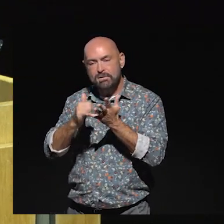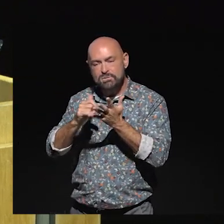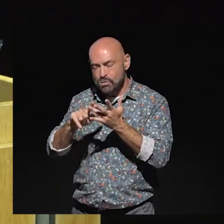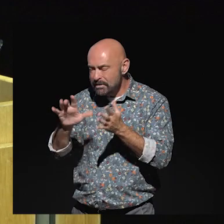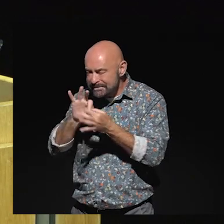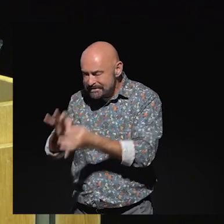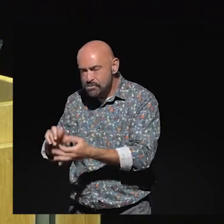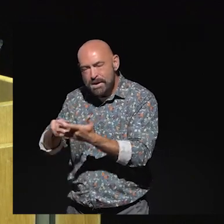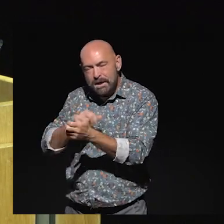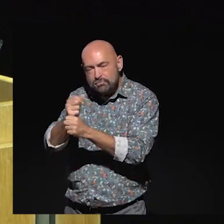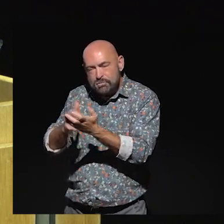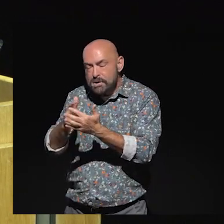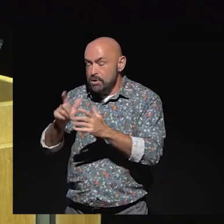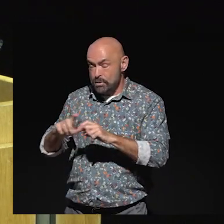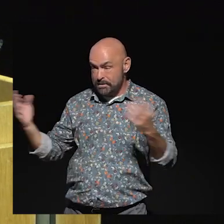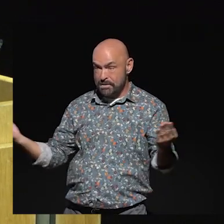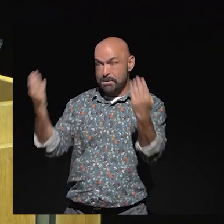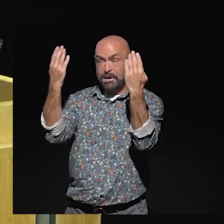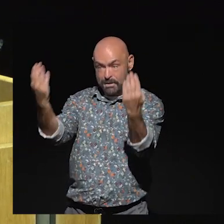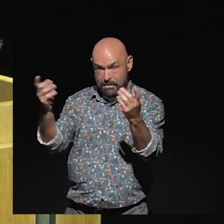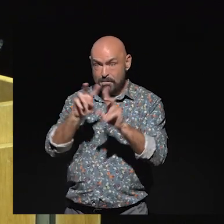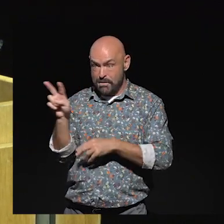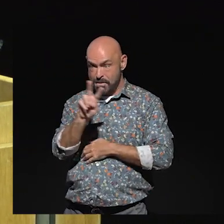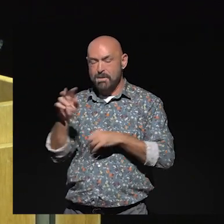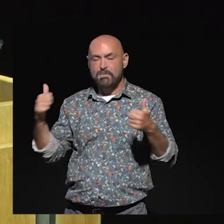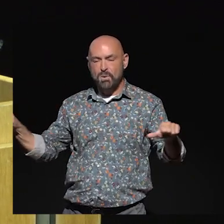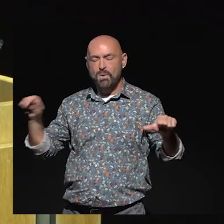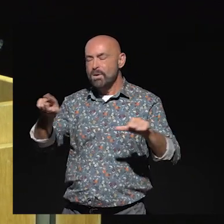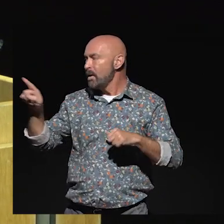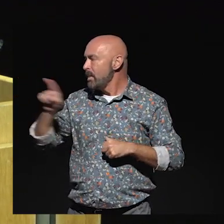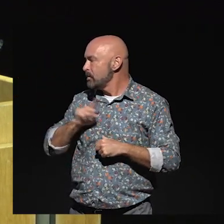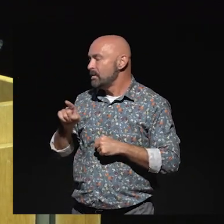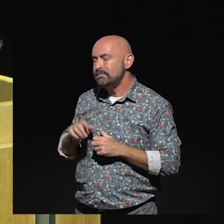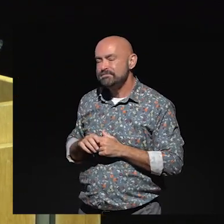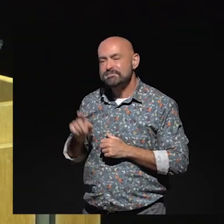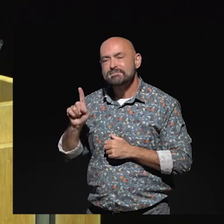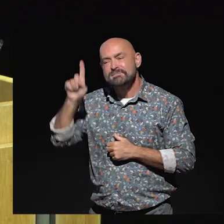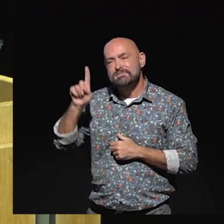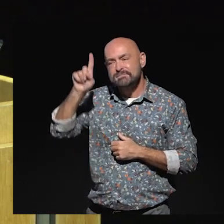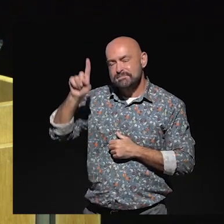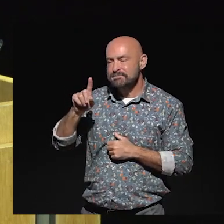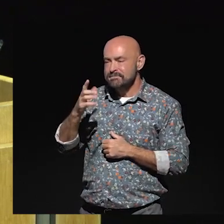You have to see the two of them together. That's why, when I say this exhibition took 86 years